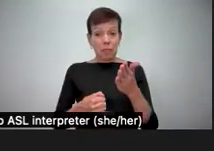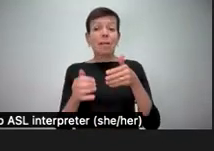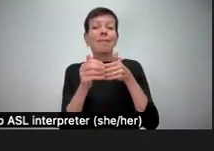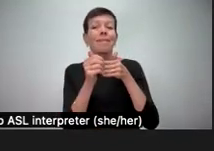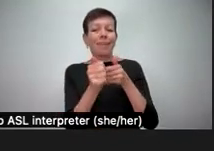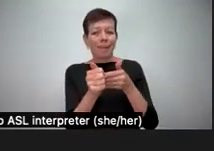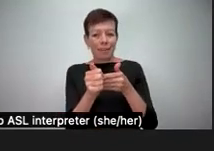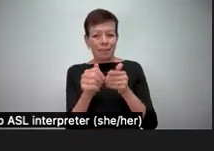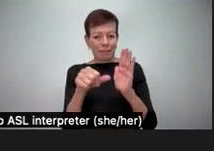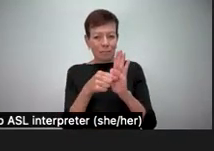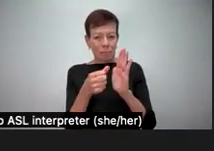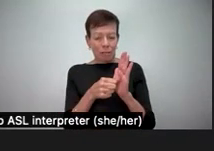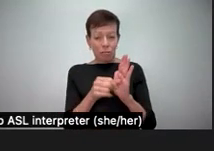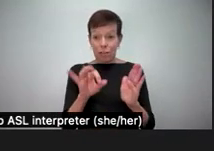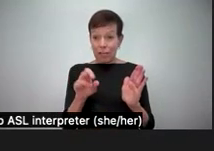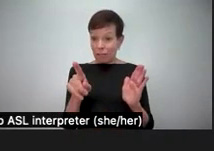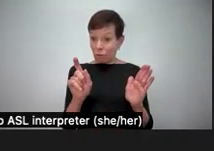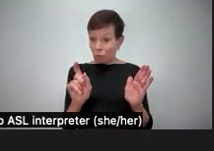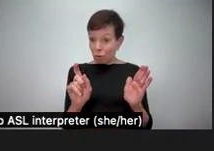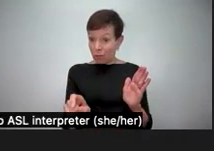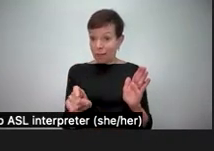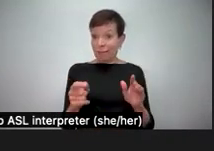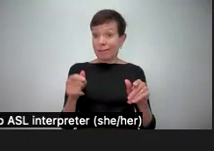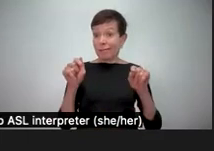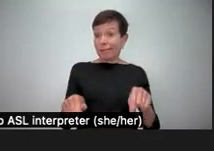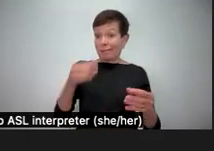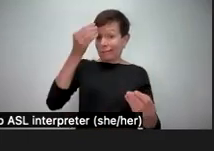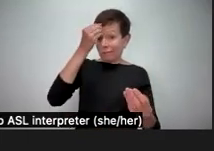you found the link to this info session, so I don't need to tell you where to find that. At